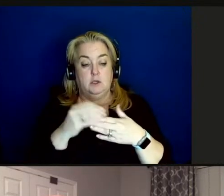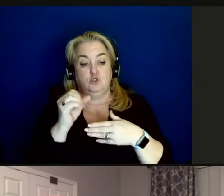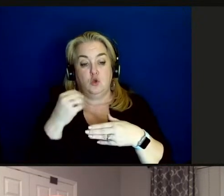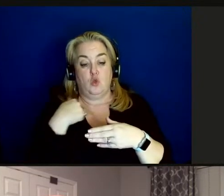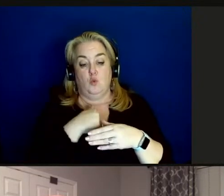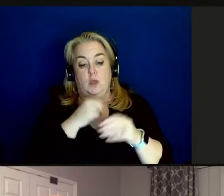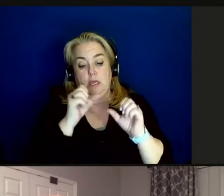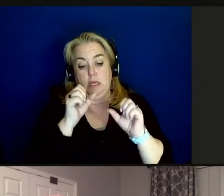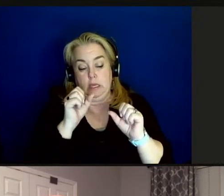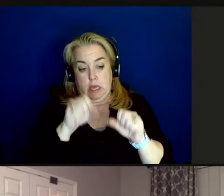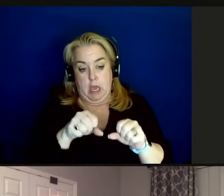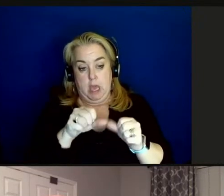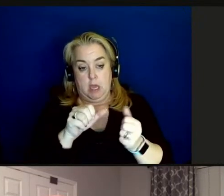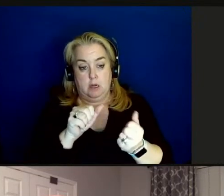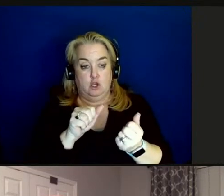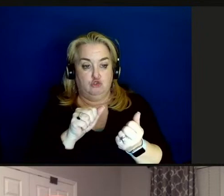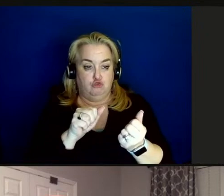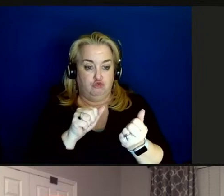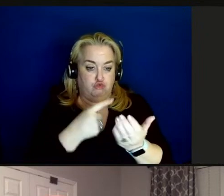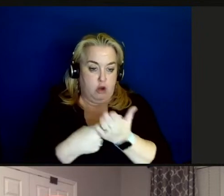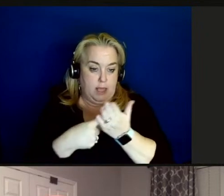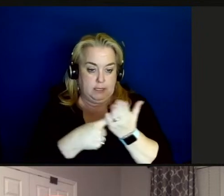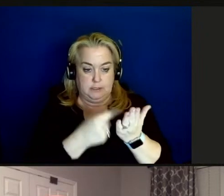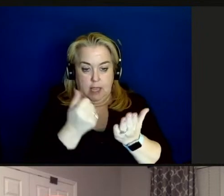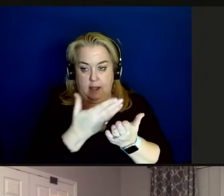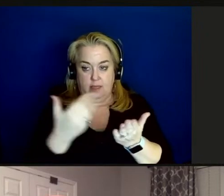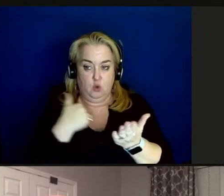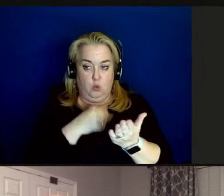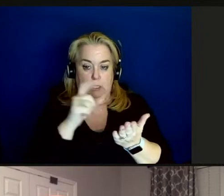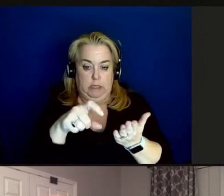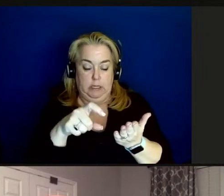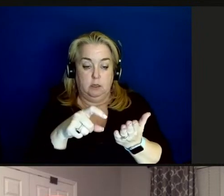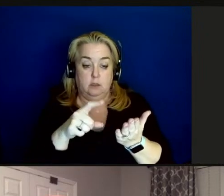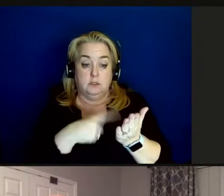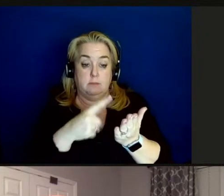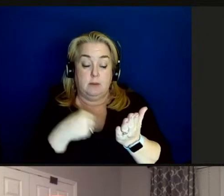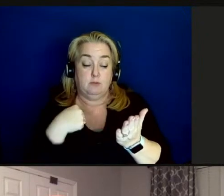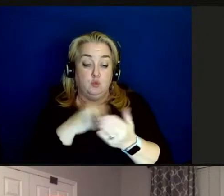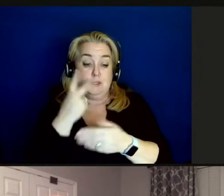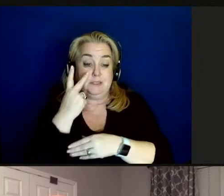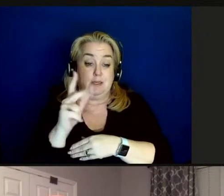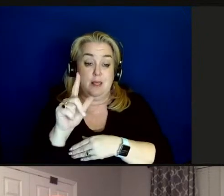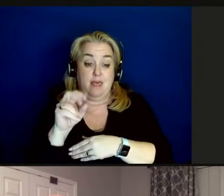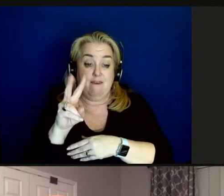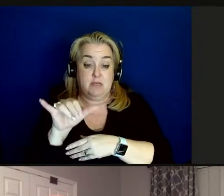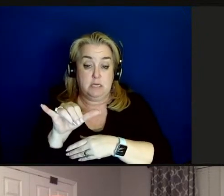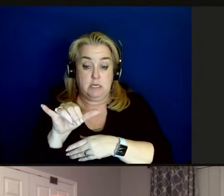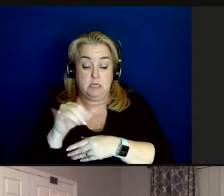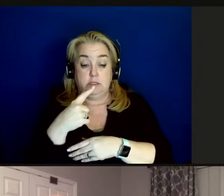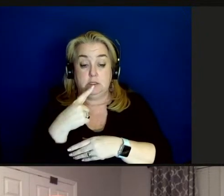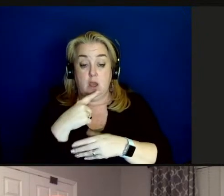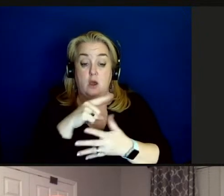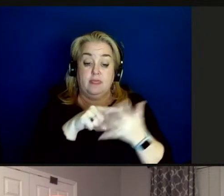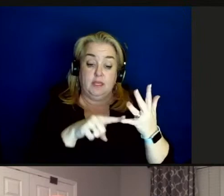GENERAL FUND DEFICIT WE WANT AS FLEXIBILITY AS WE CAN THAT'S POLITICALLY SUSTAINABLE SO THAT